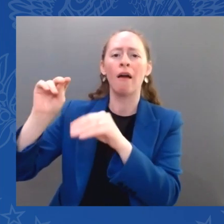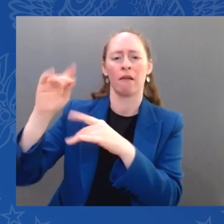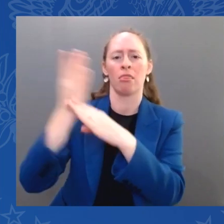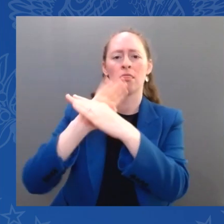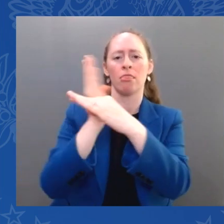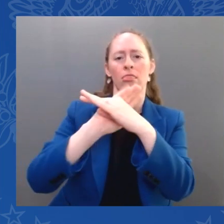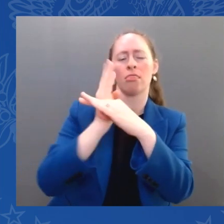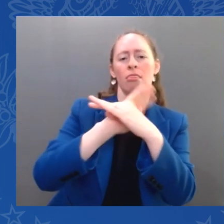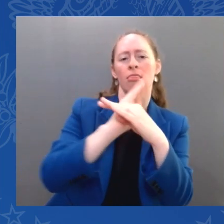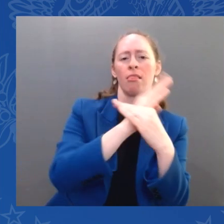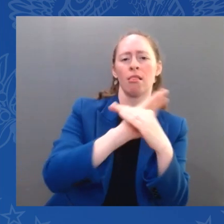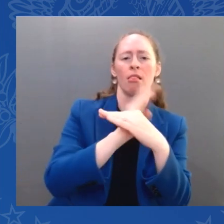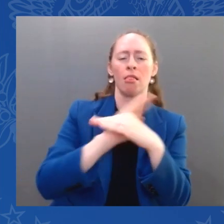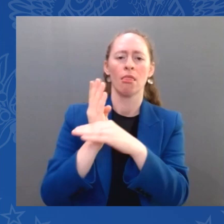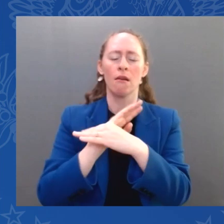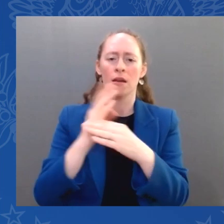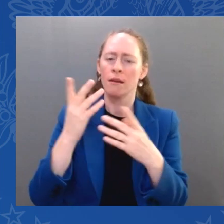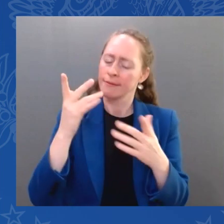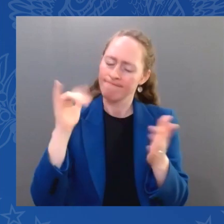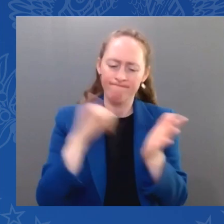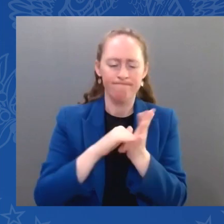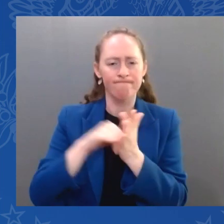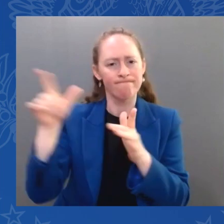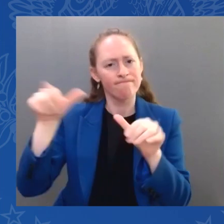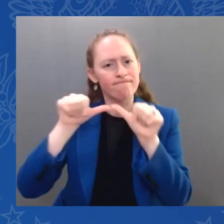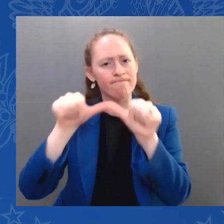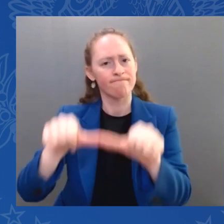the Brady Handgun Violence Prevention Act --